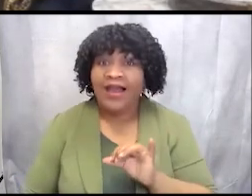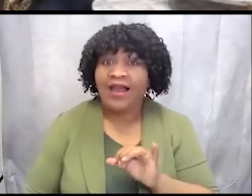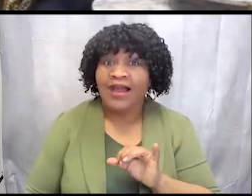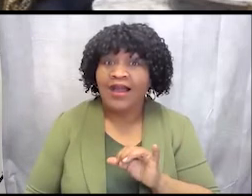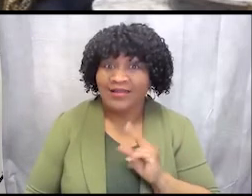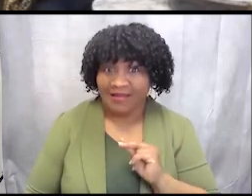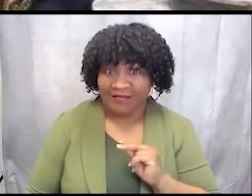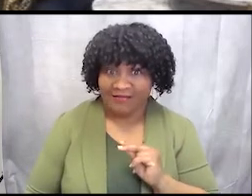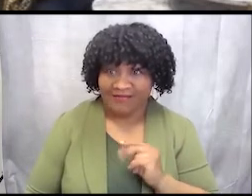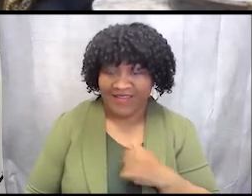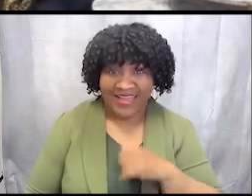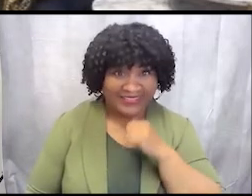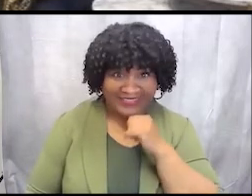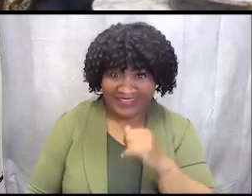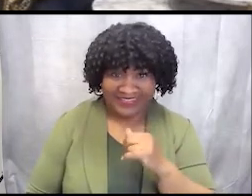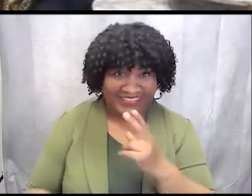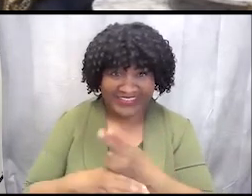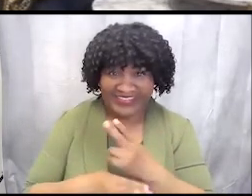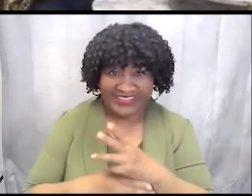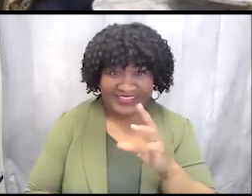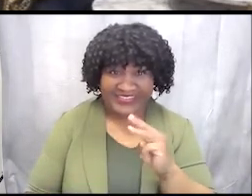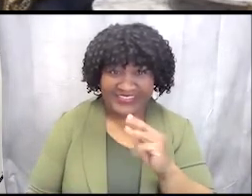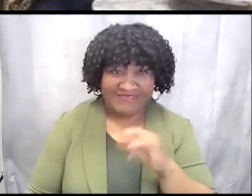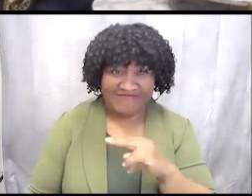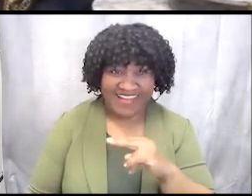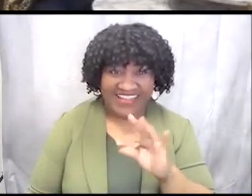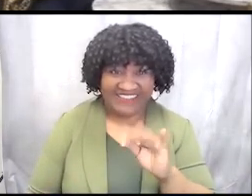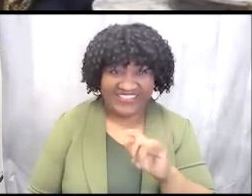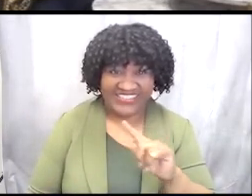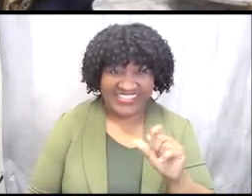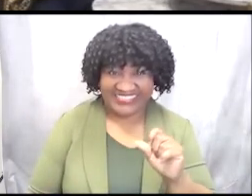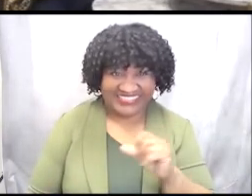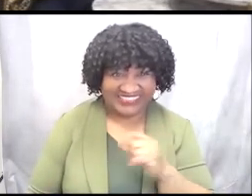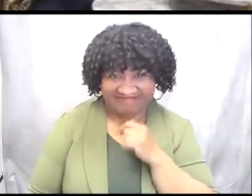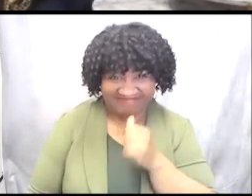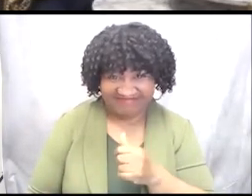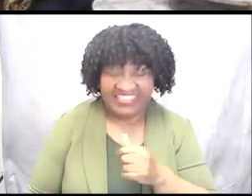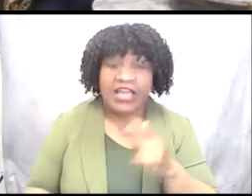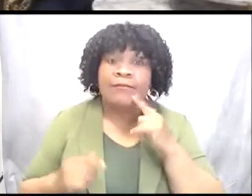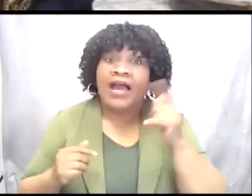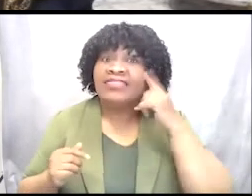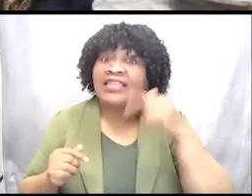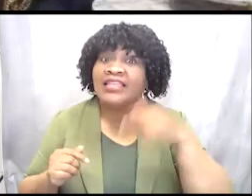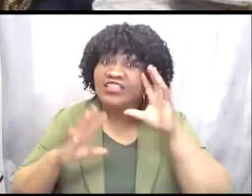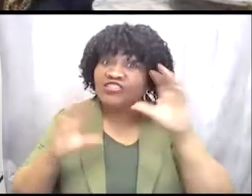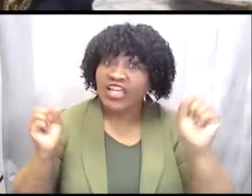No, I don't, but I... Here's what I think. I think Chancellor Banks is correct.